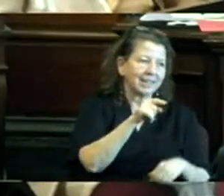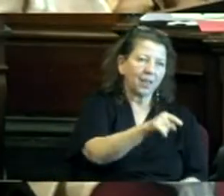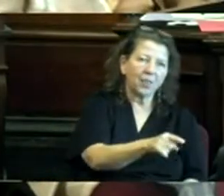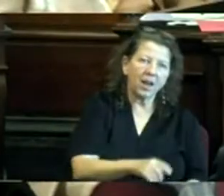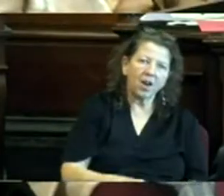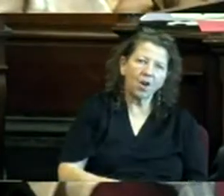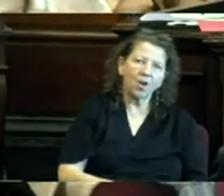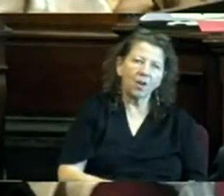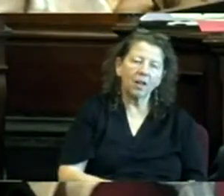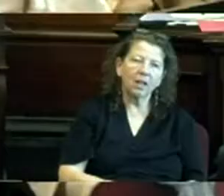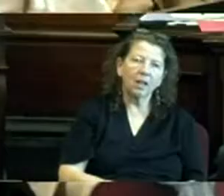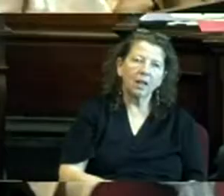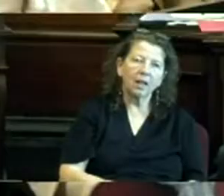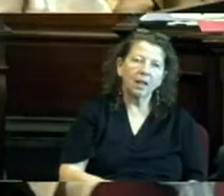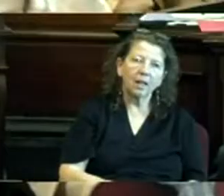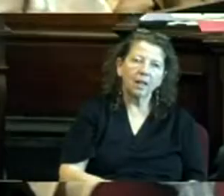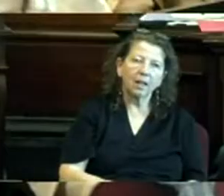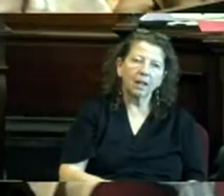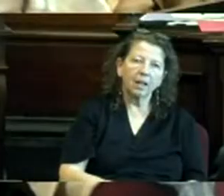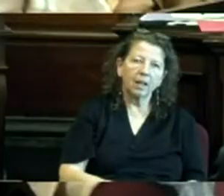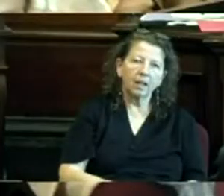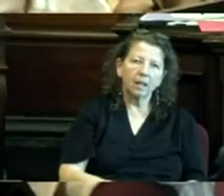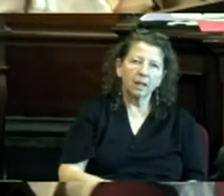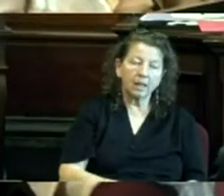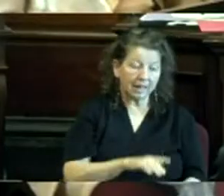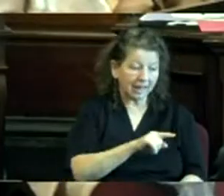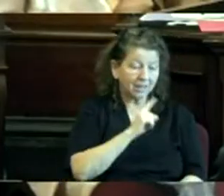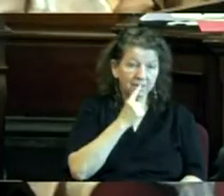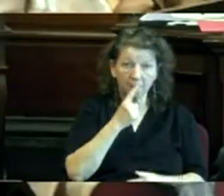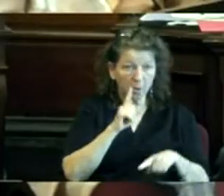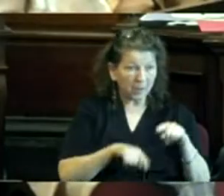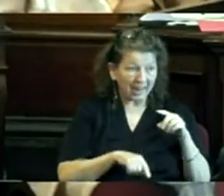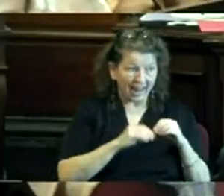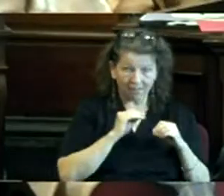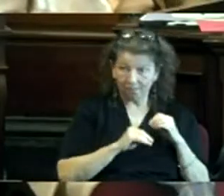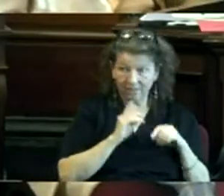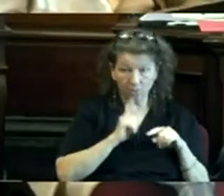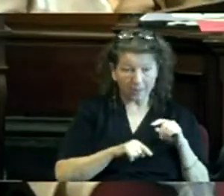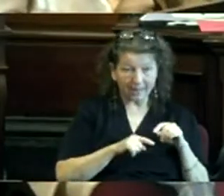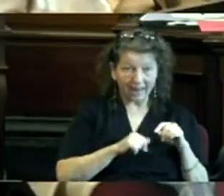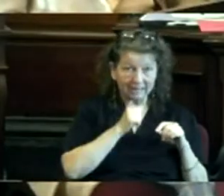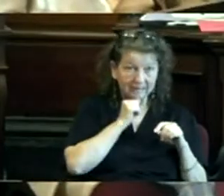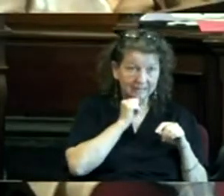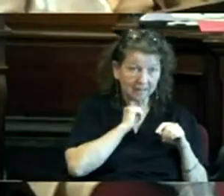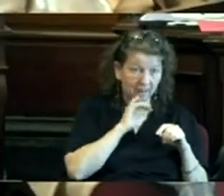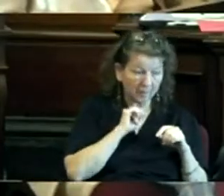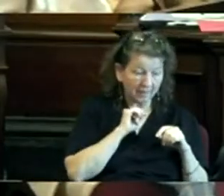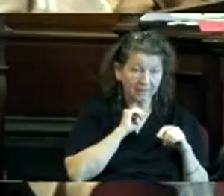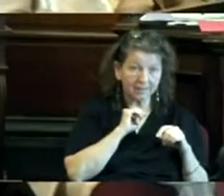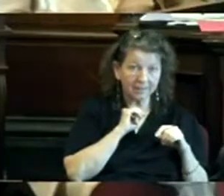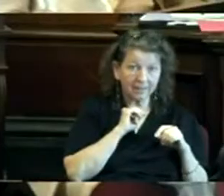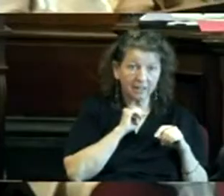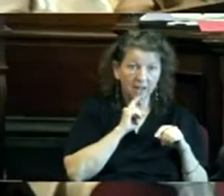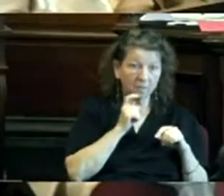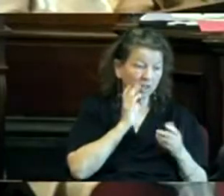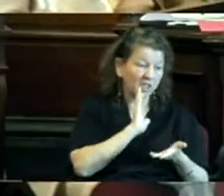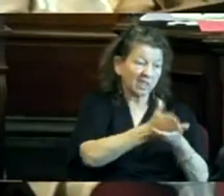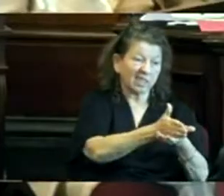Well, you got sued to. Right? And so we did that testing out there to say, you know, are we